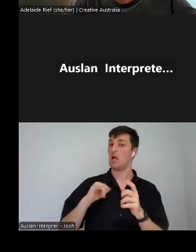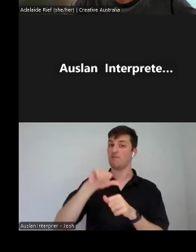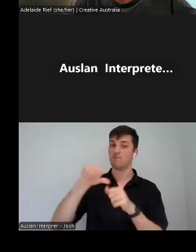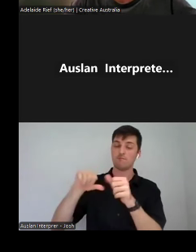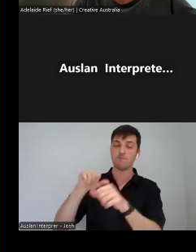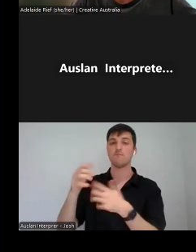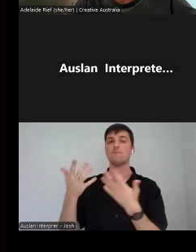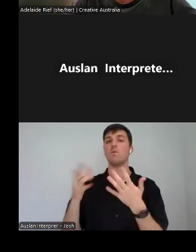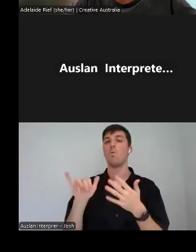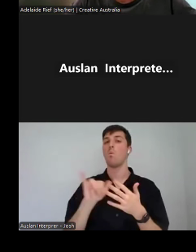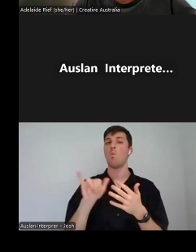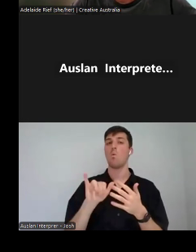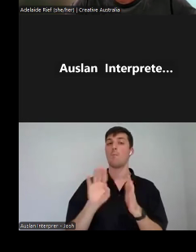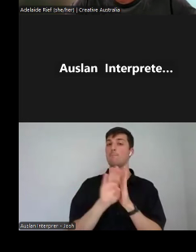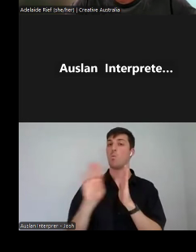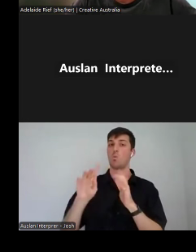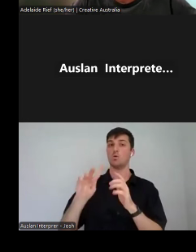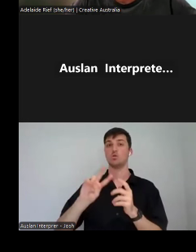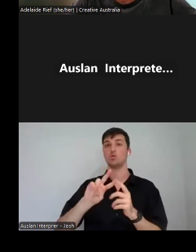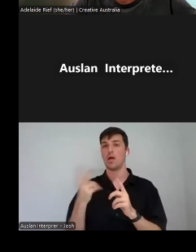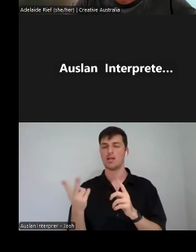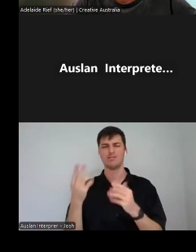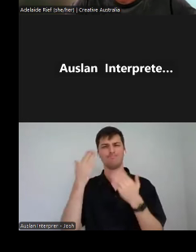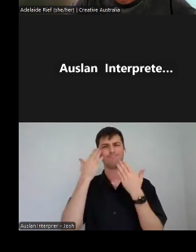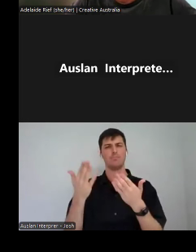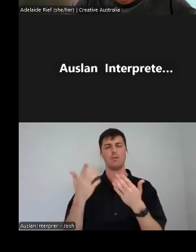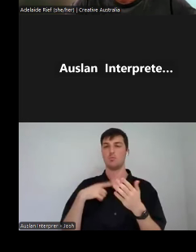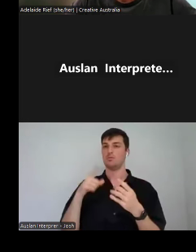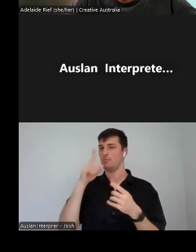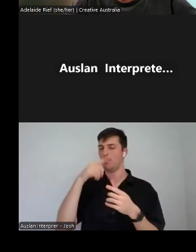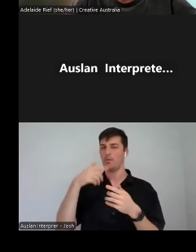some turnover in your Board members and you're really not sure because people have moved on,